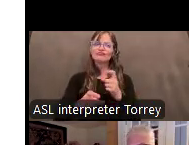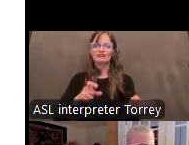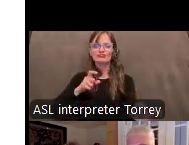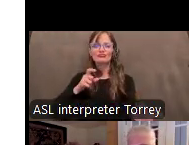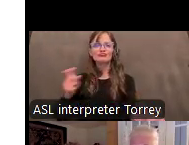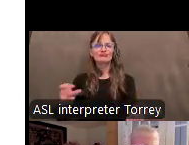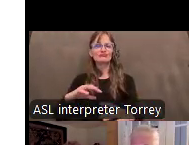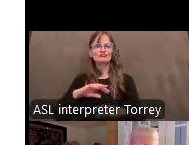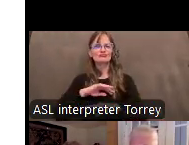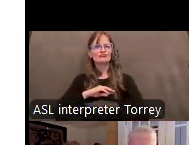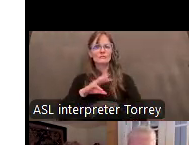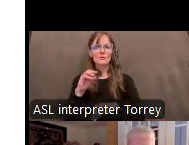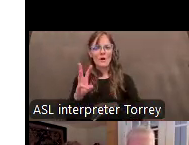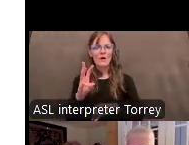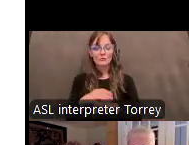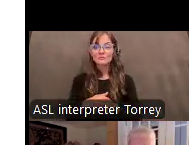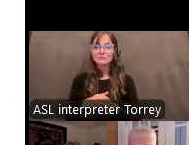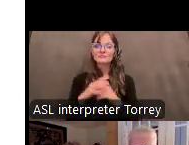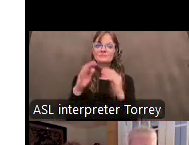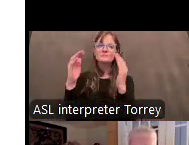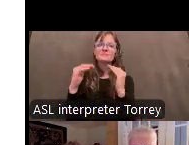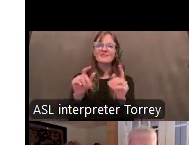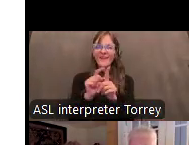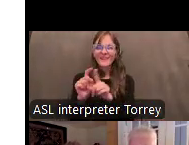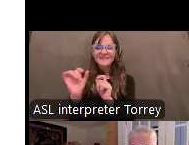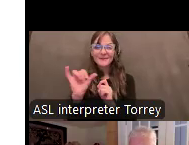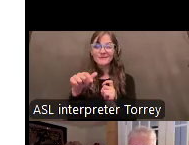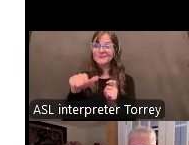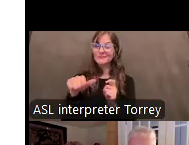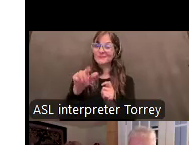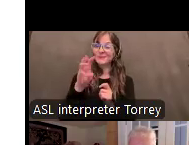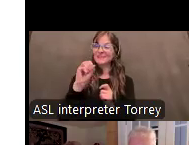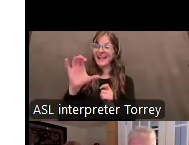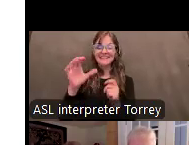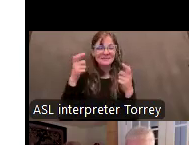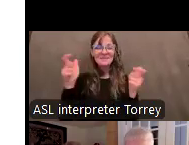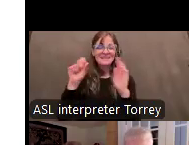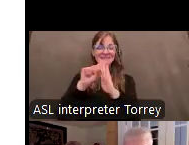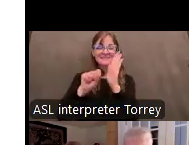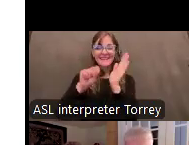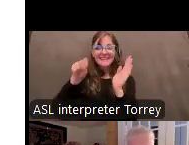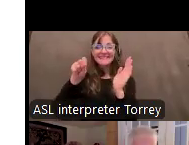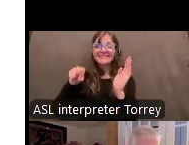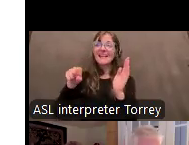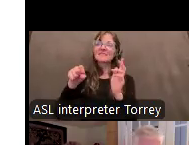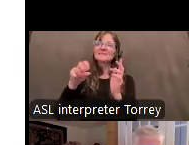of community in the state of Wisconsin. The family members, the friends, anyone out there who knows